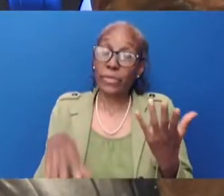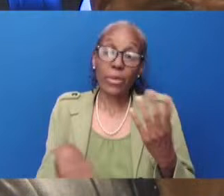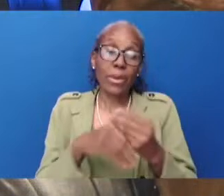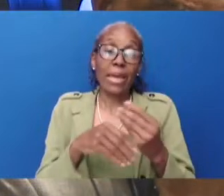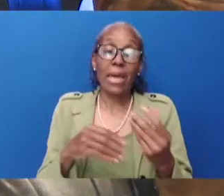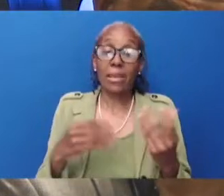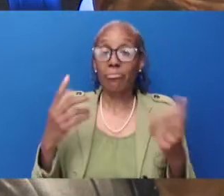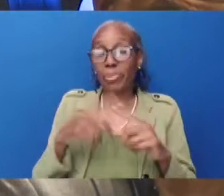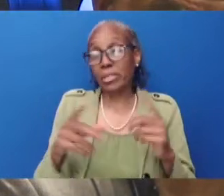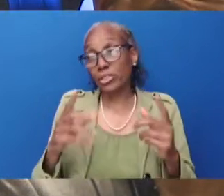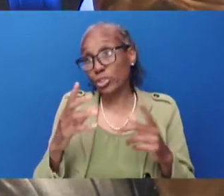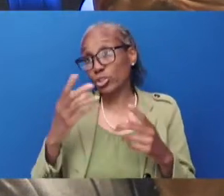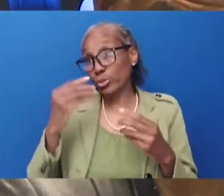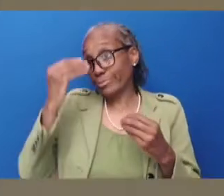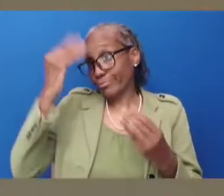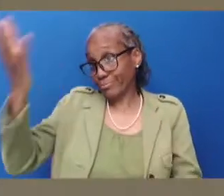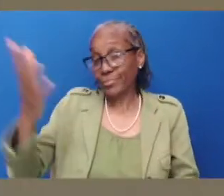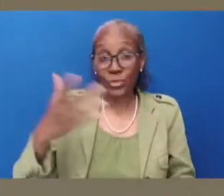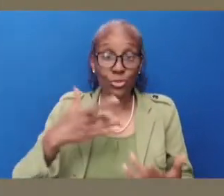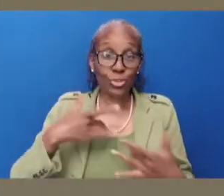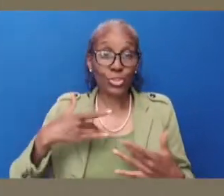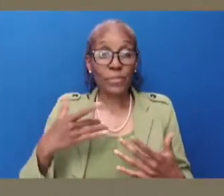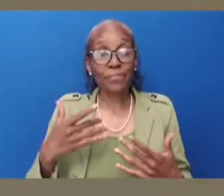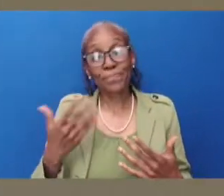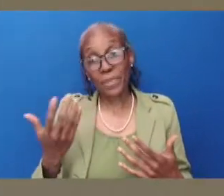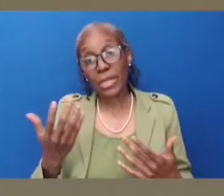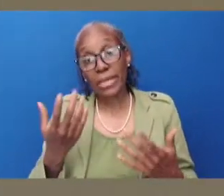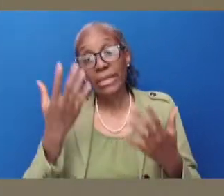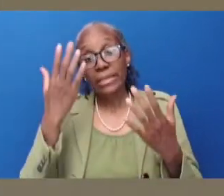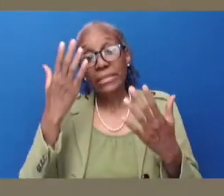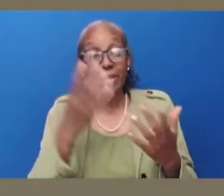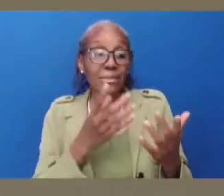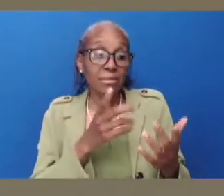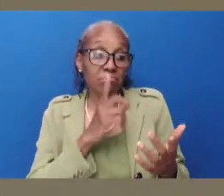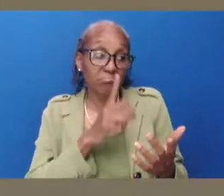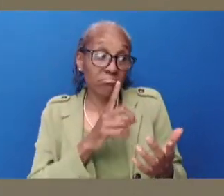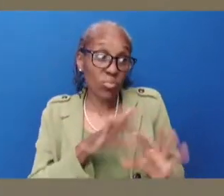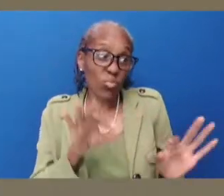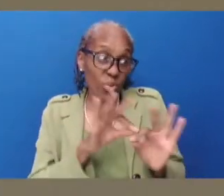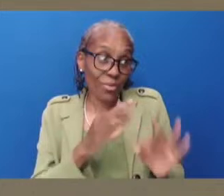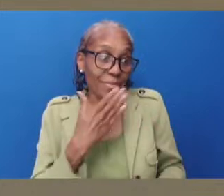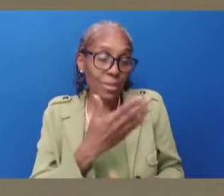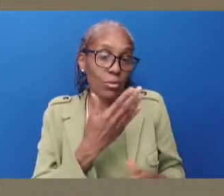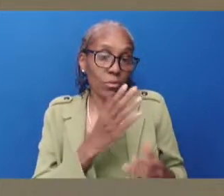ASSEMBLY. AND. ALL WE CAN DO IS SUGGEST IT, I DON'T KNOW THAT IT WILL GET LEGS BUT I UNDERSTAND